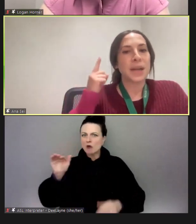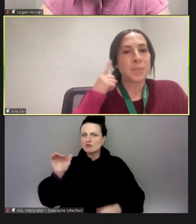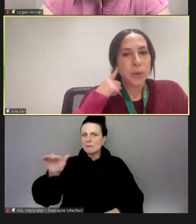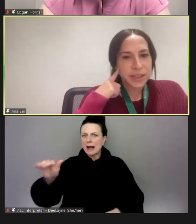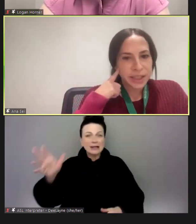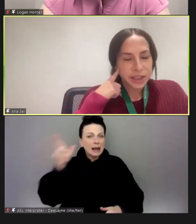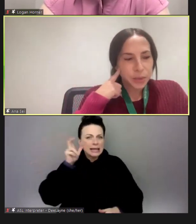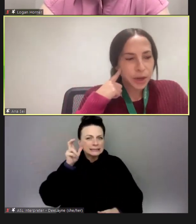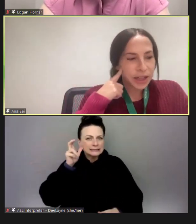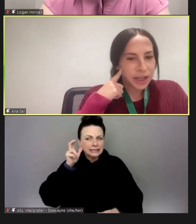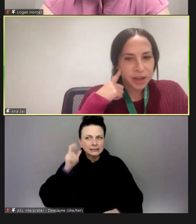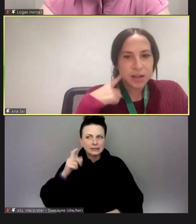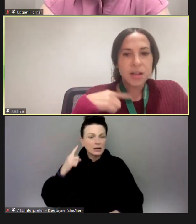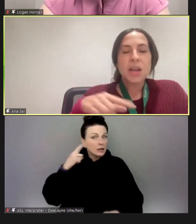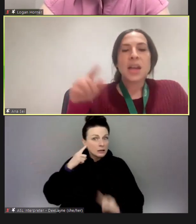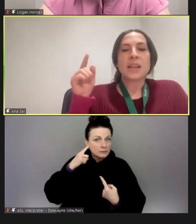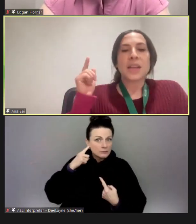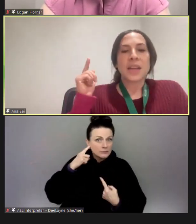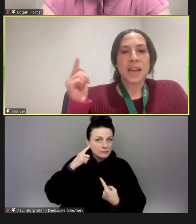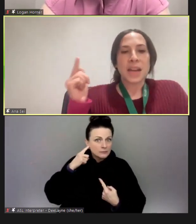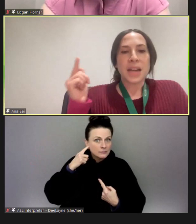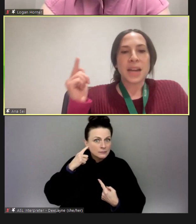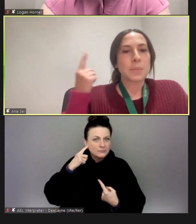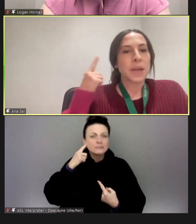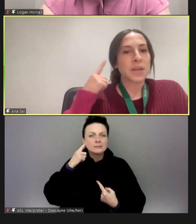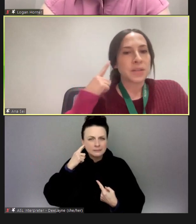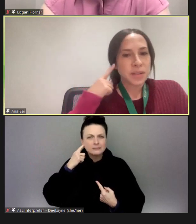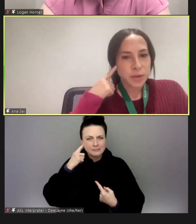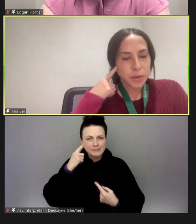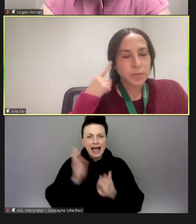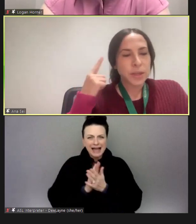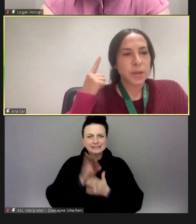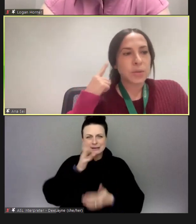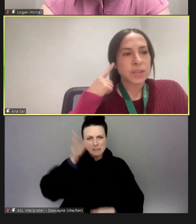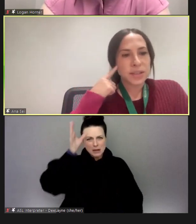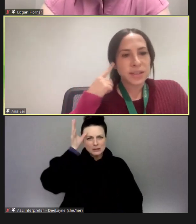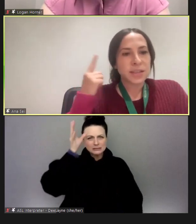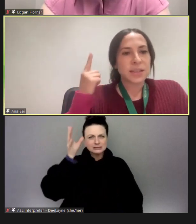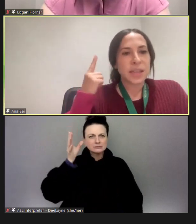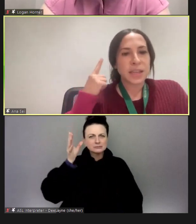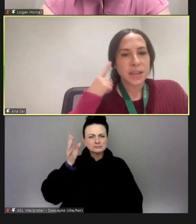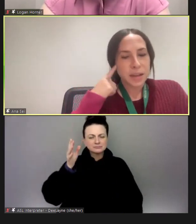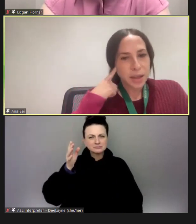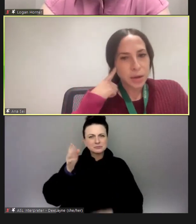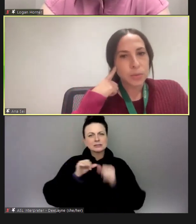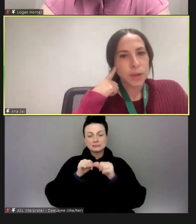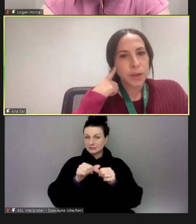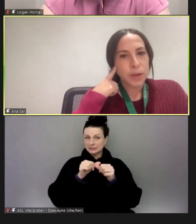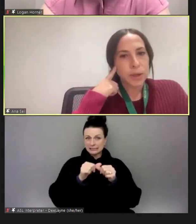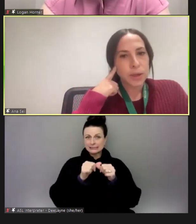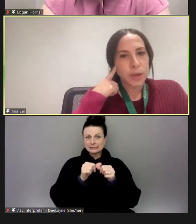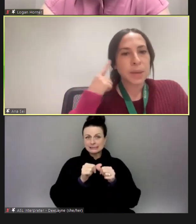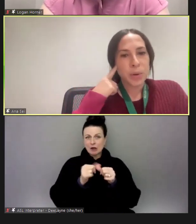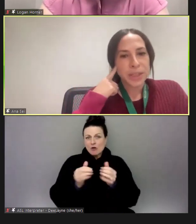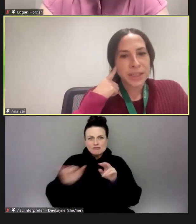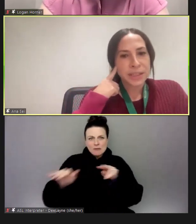pointing to our ear and then asking the parents to you know consistently you